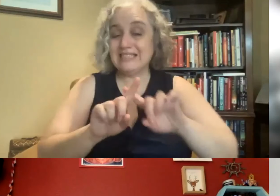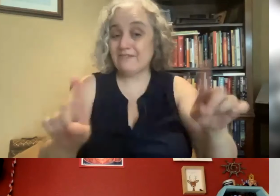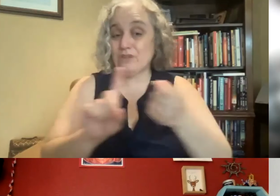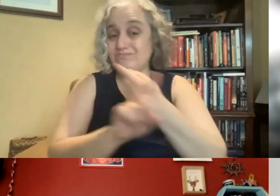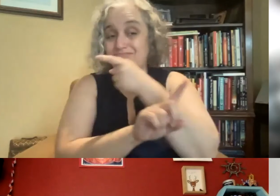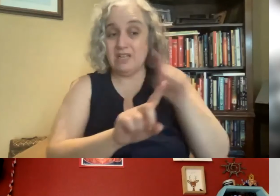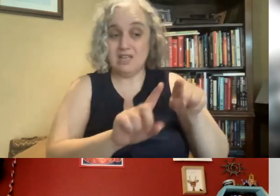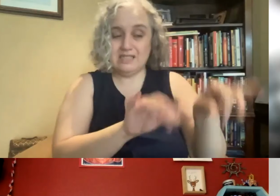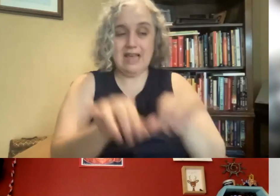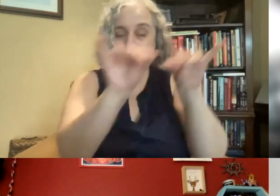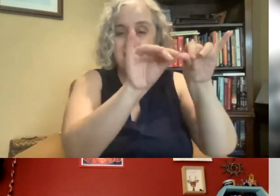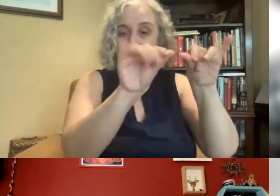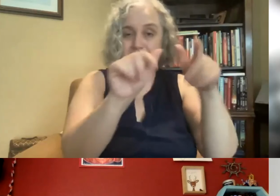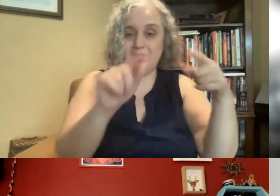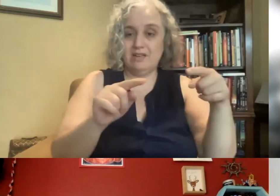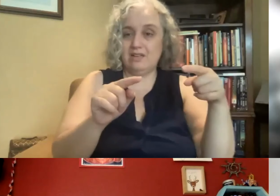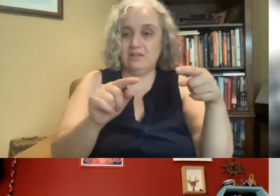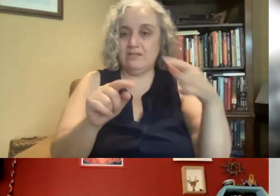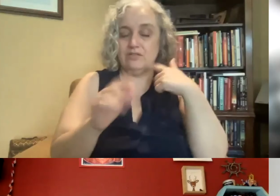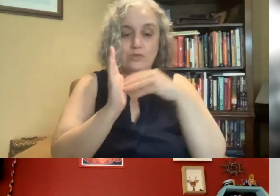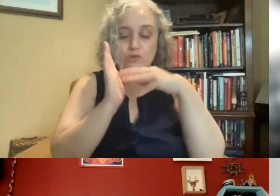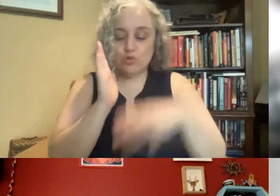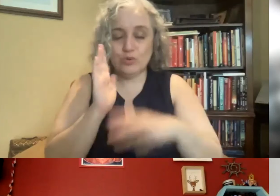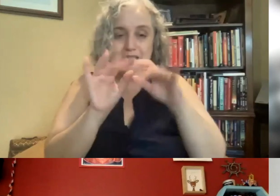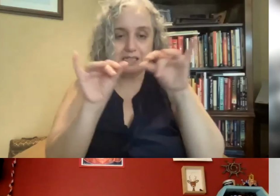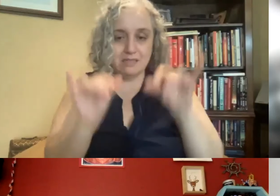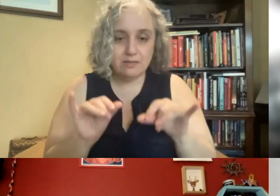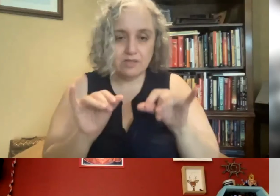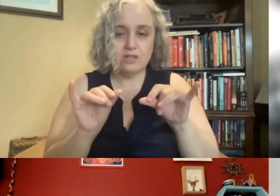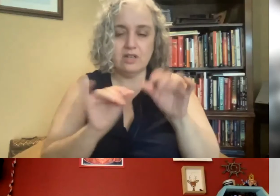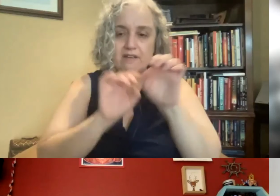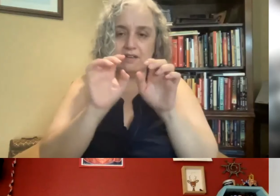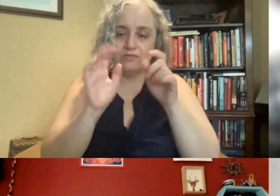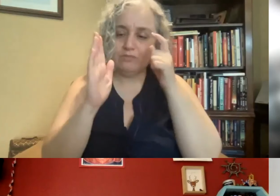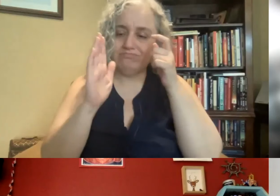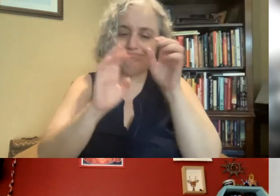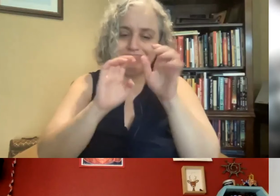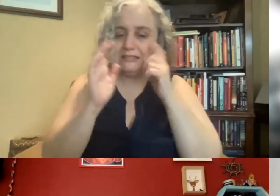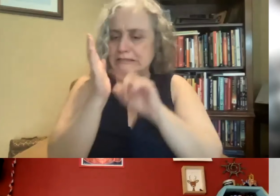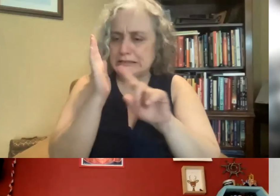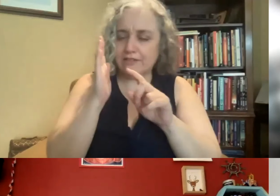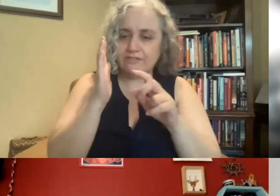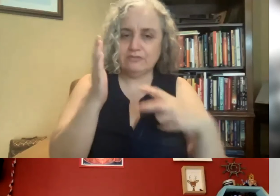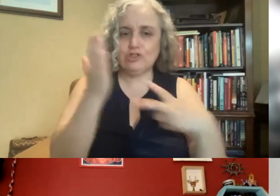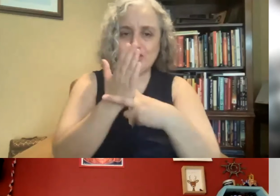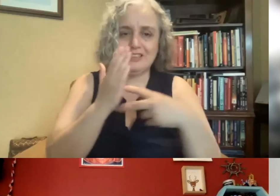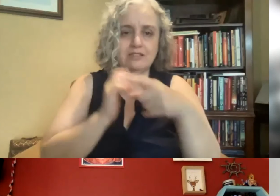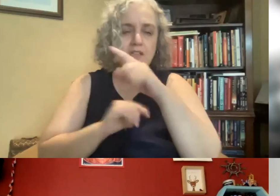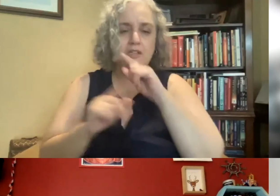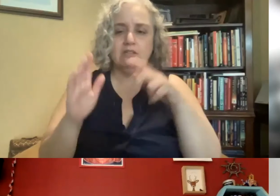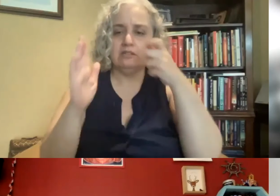in a student proctoring system which detects cheating, you are going to come up on the negative side of